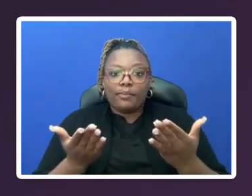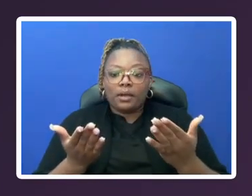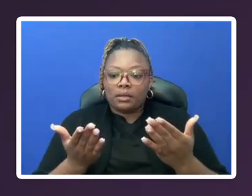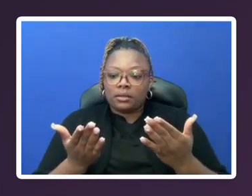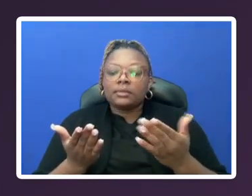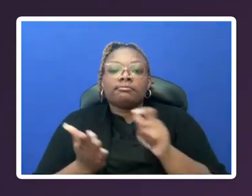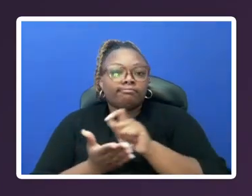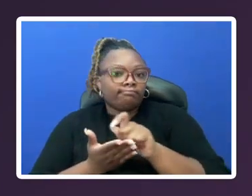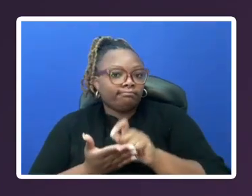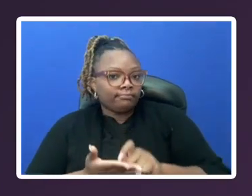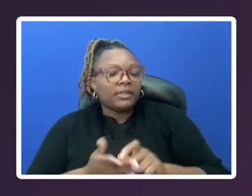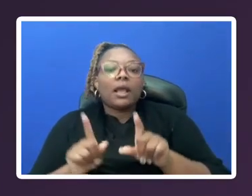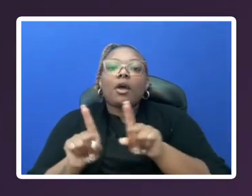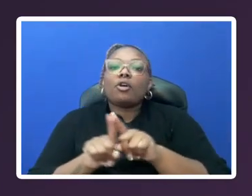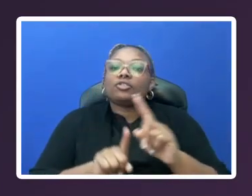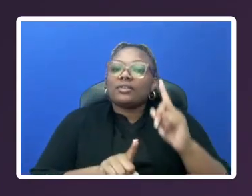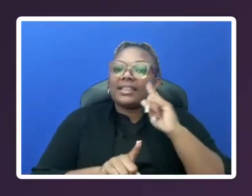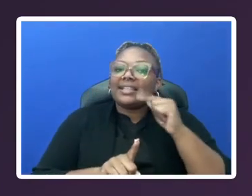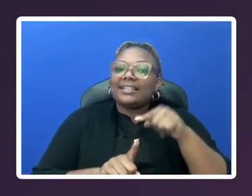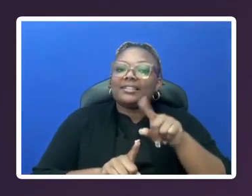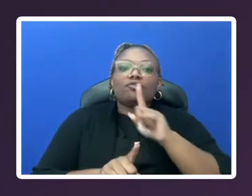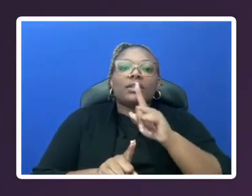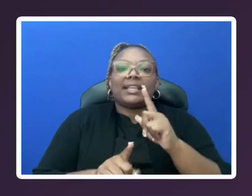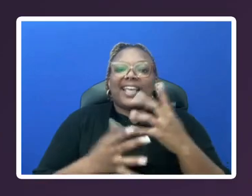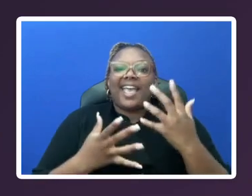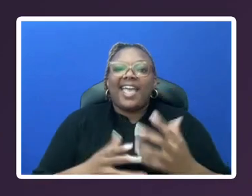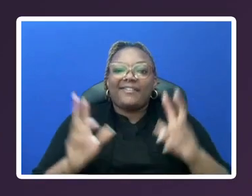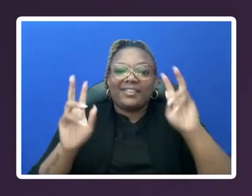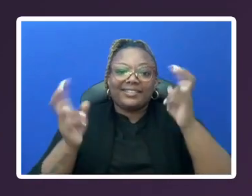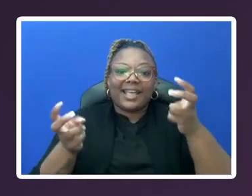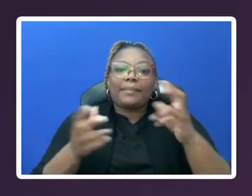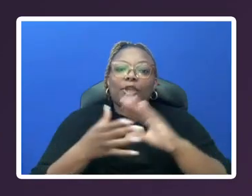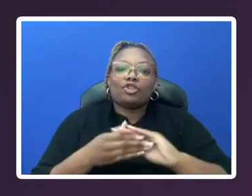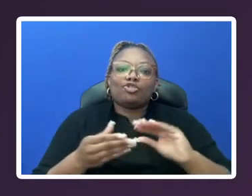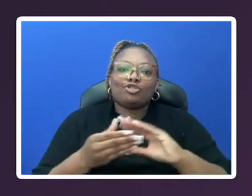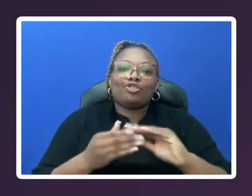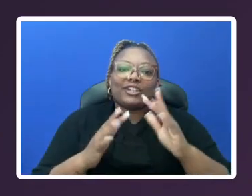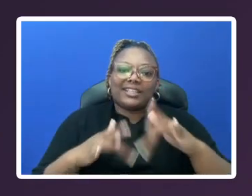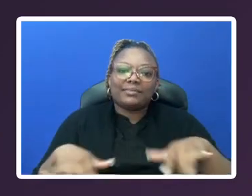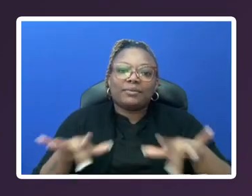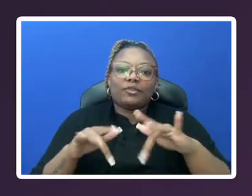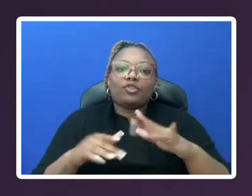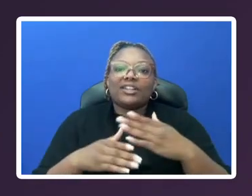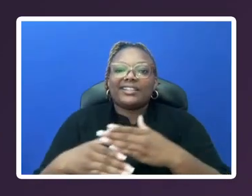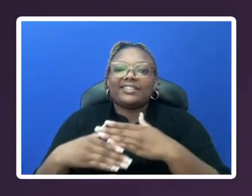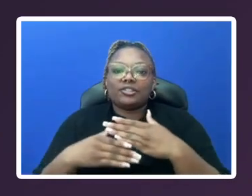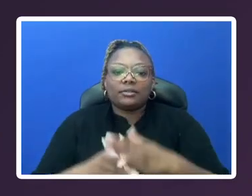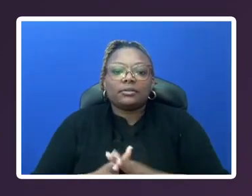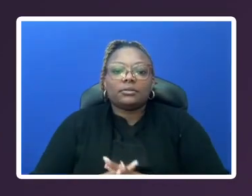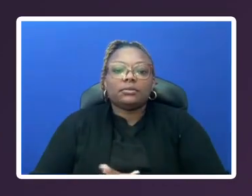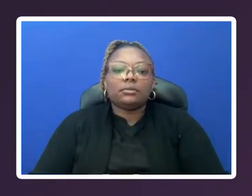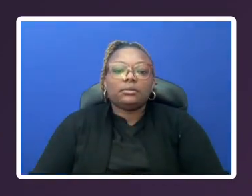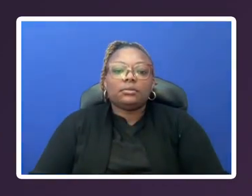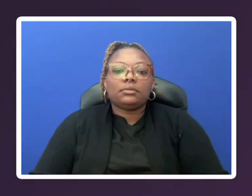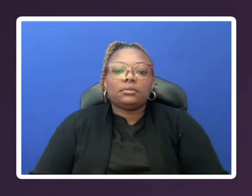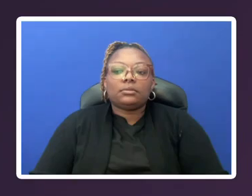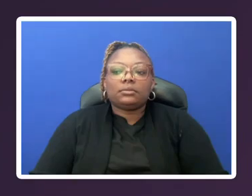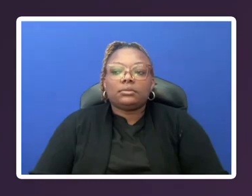I also think that this is a really heavy topic and story that's been recorded and shared. Teya Green: Okay. And what do you wonder about